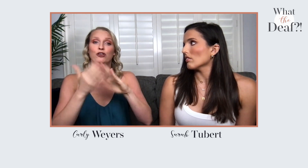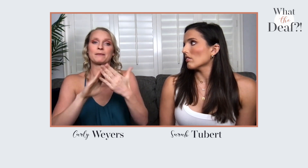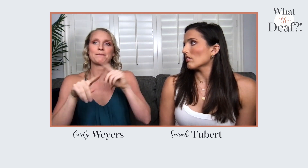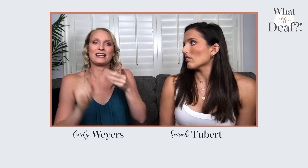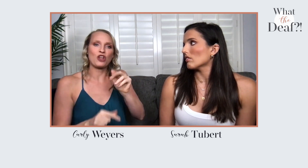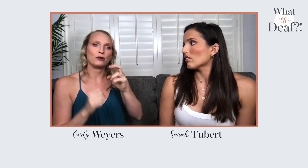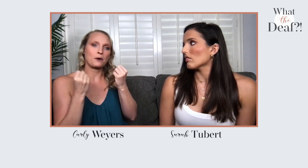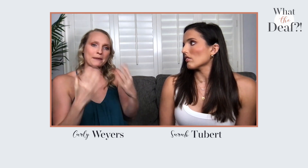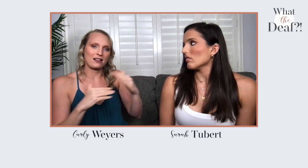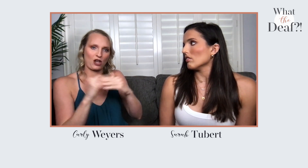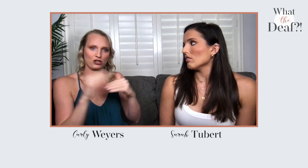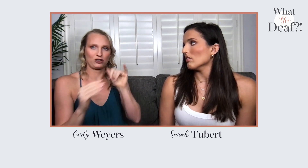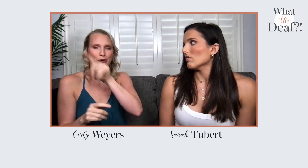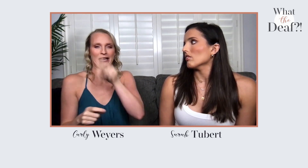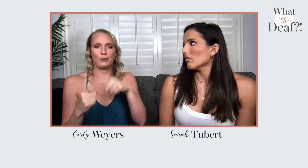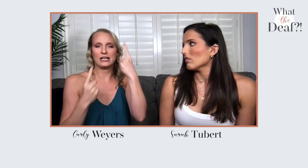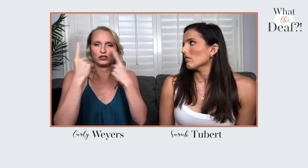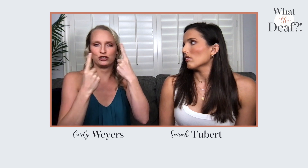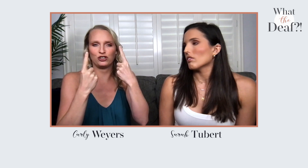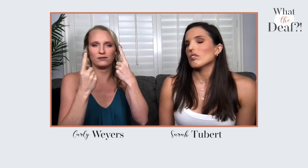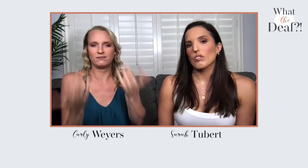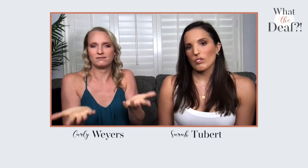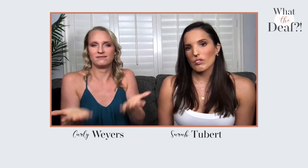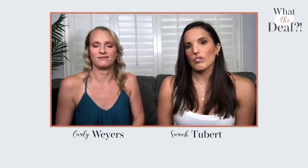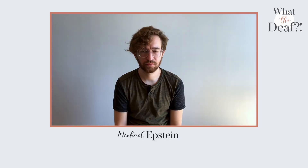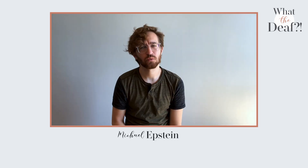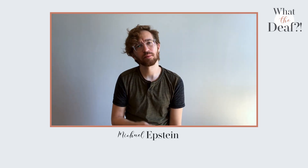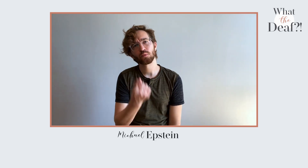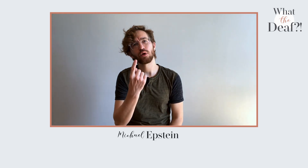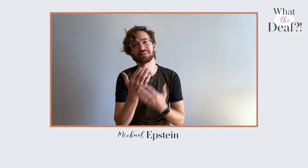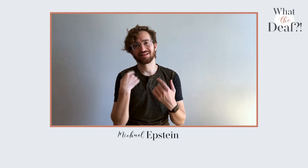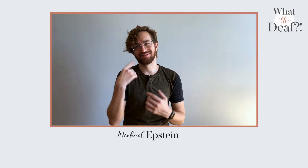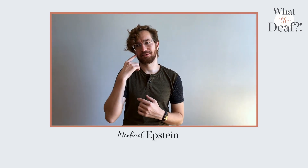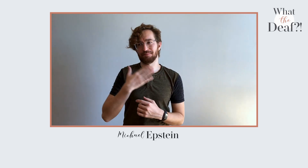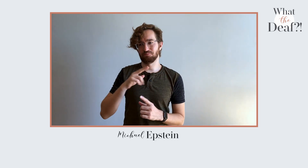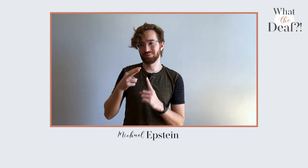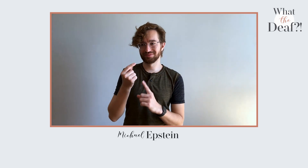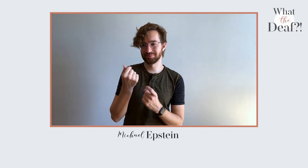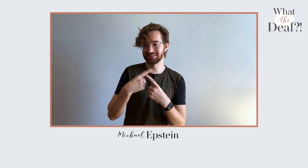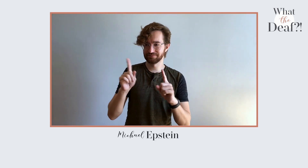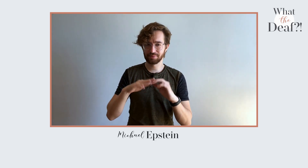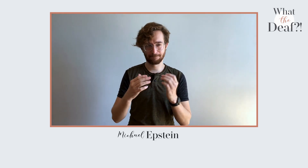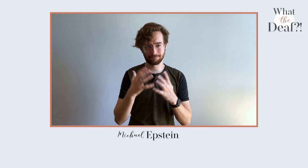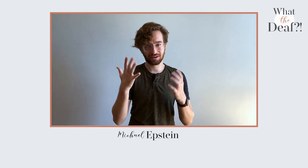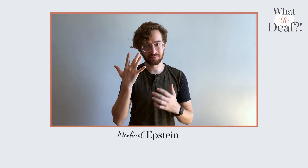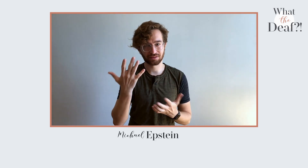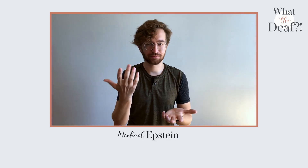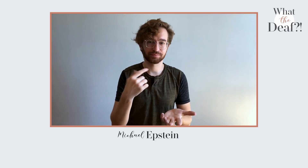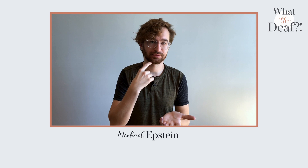but there are also a lot of layers that need to be considered? One thing I feel like my perspective may be a little different than others